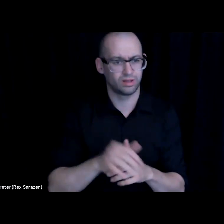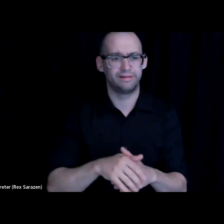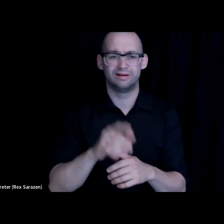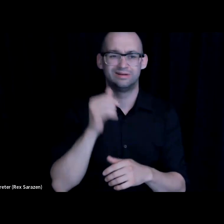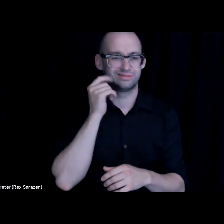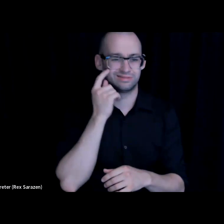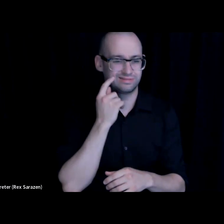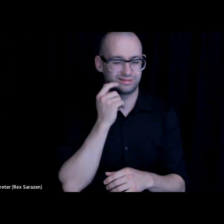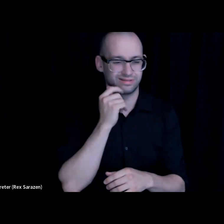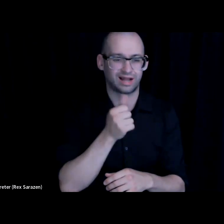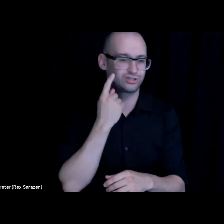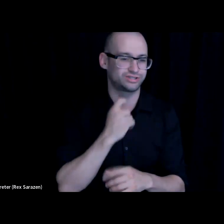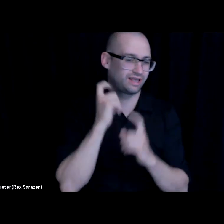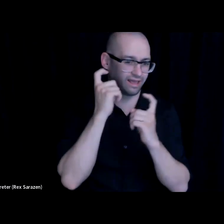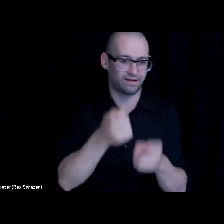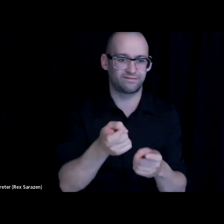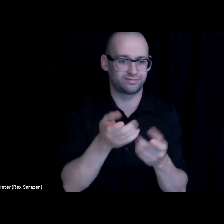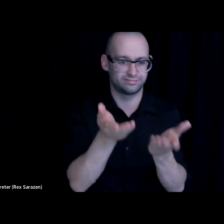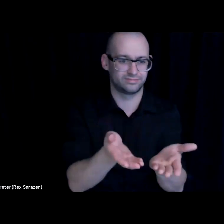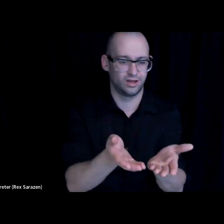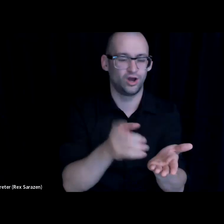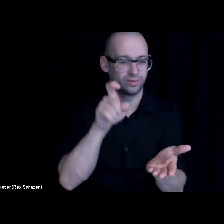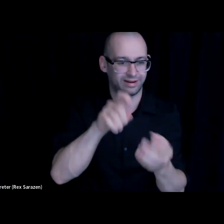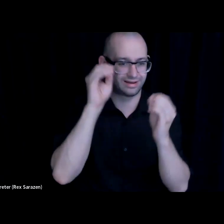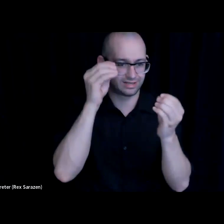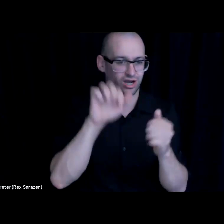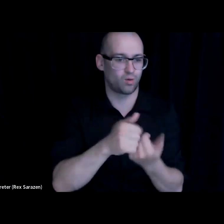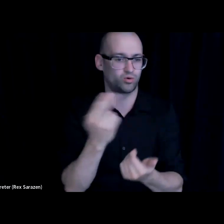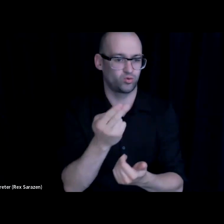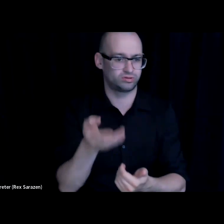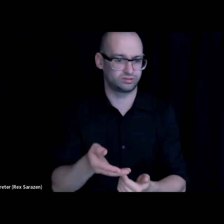to use it. Then, as far as like, I said for the Internet portion of it, we do offer them